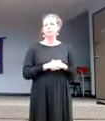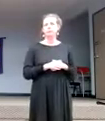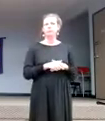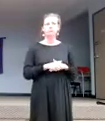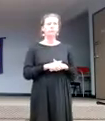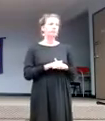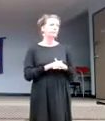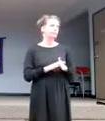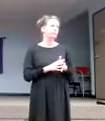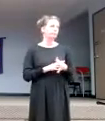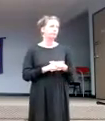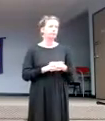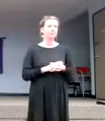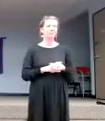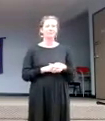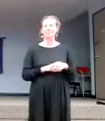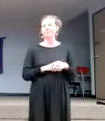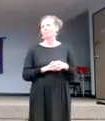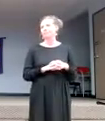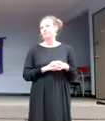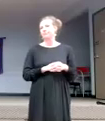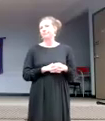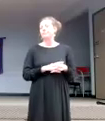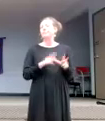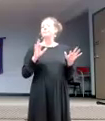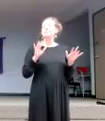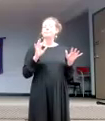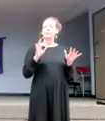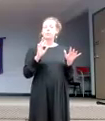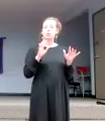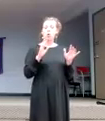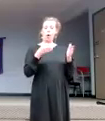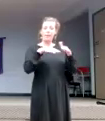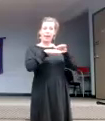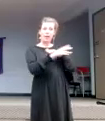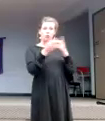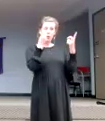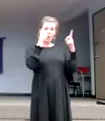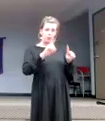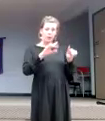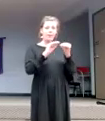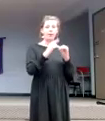This may be for the answer here, but I see on the entry agreement number one, the easement